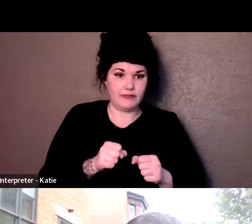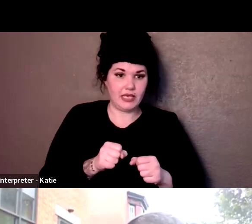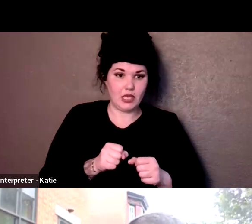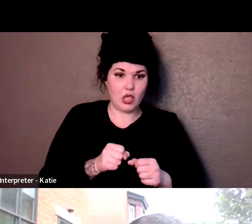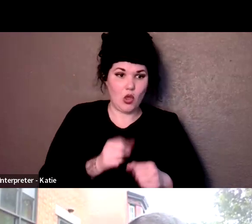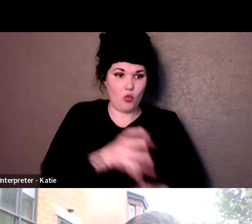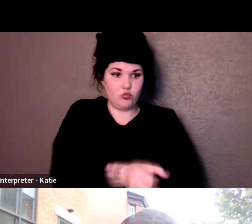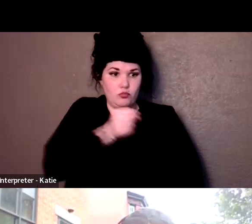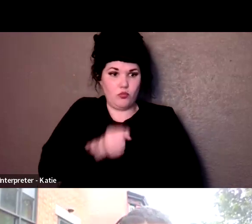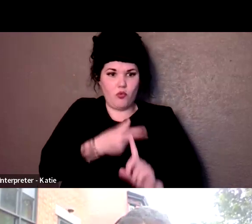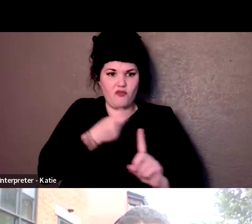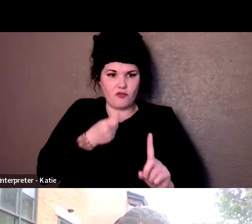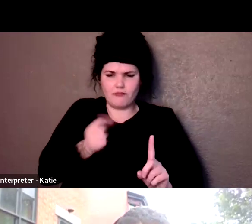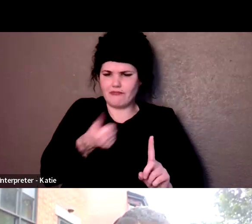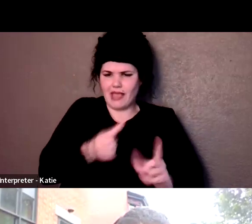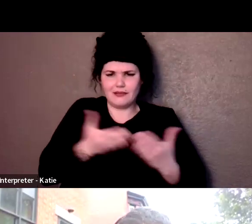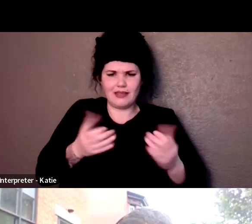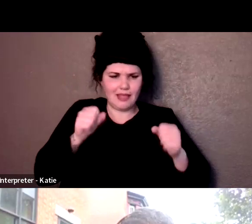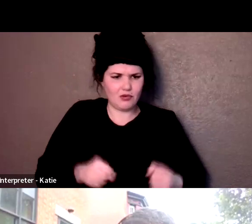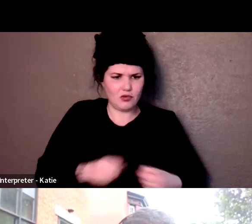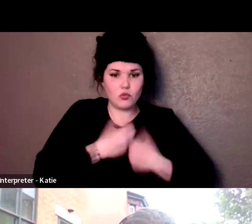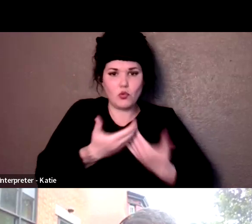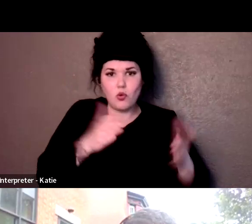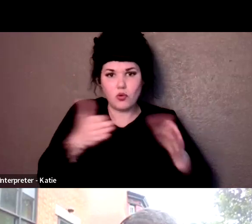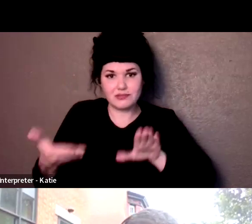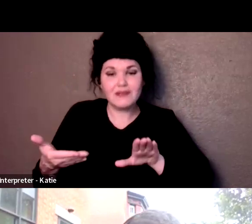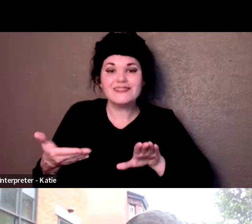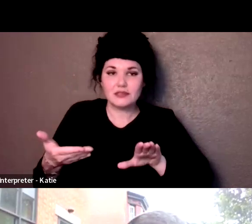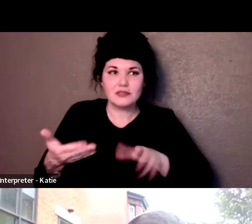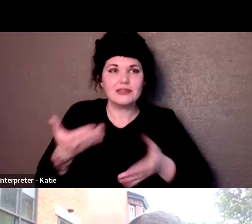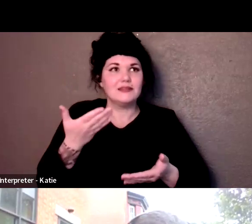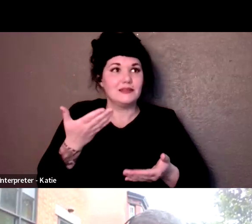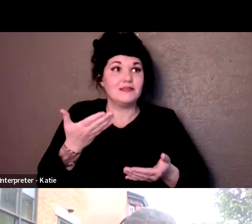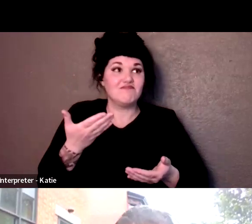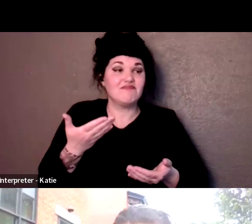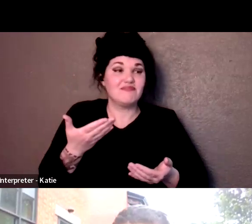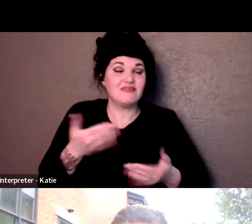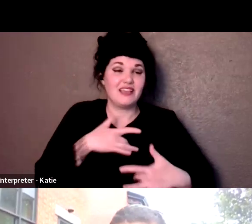will, you know, reconsider what they were attempting to do. But back to the specific question,